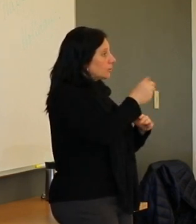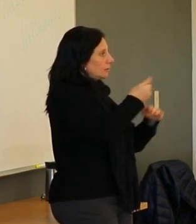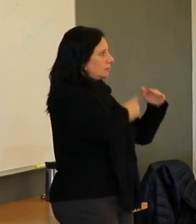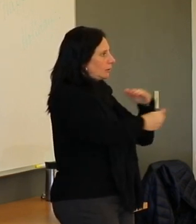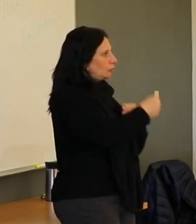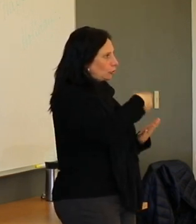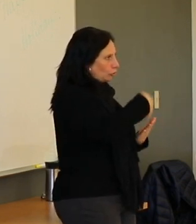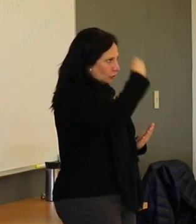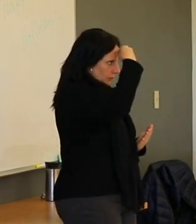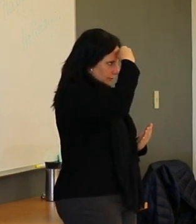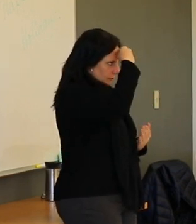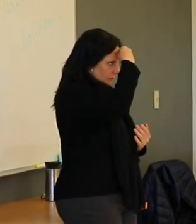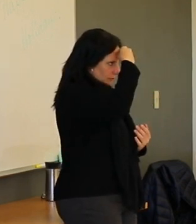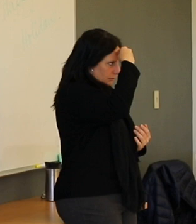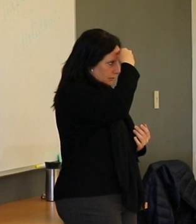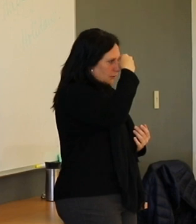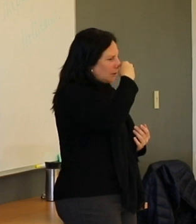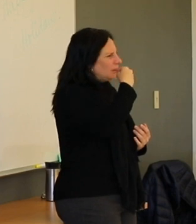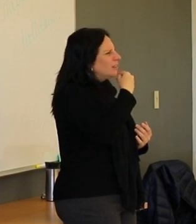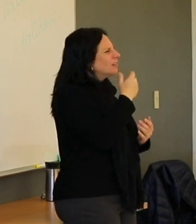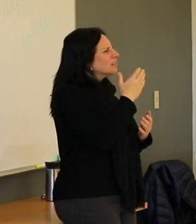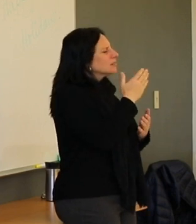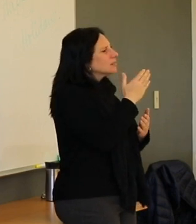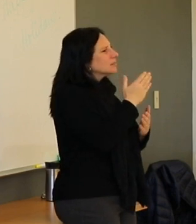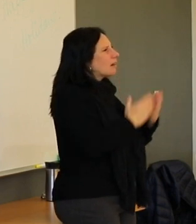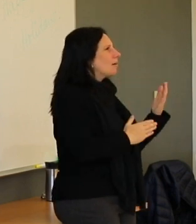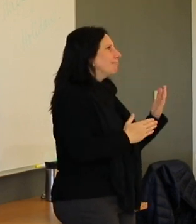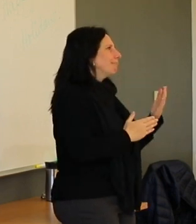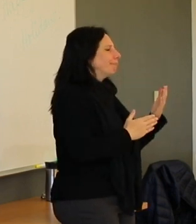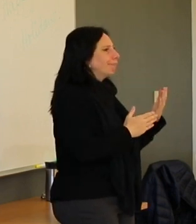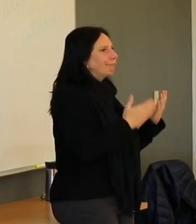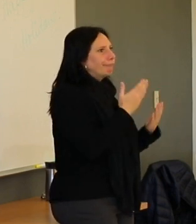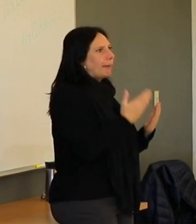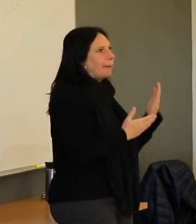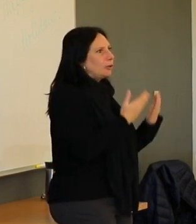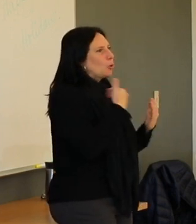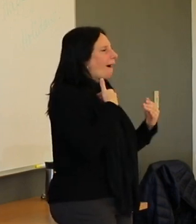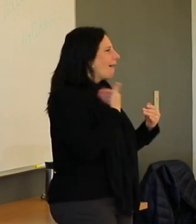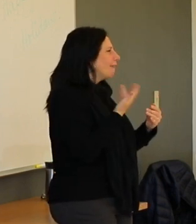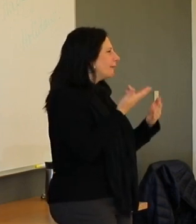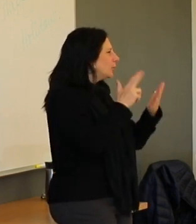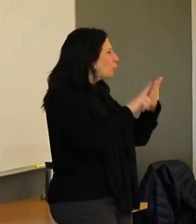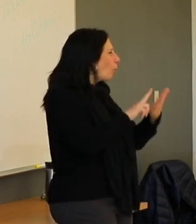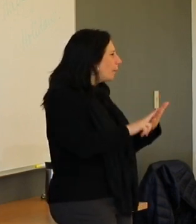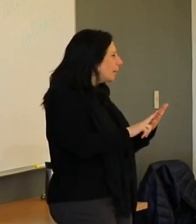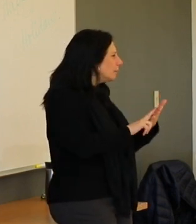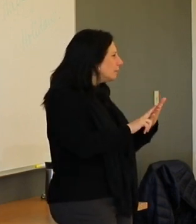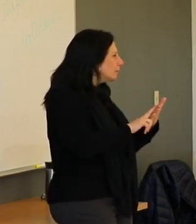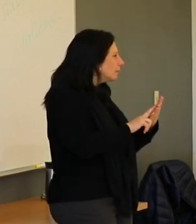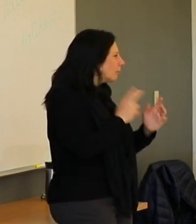If you have different outcomes through your program, like perhaps you have an enrollment goal or a retention goal.